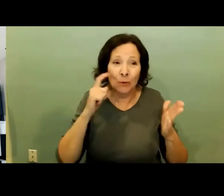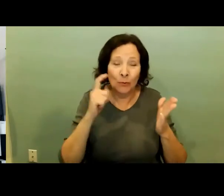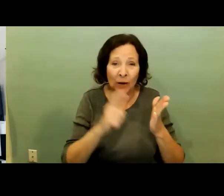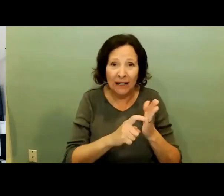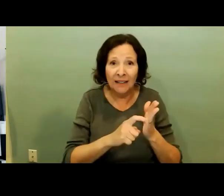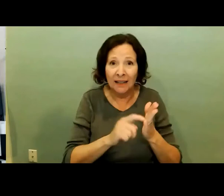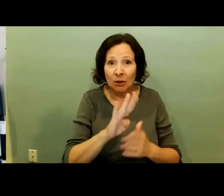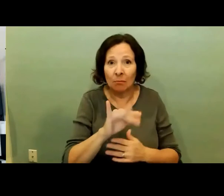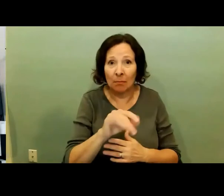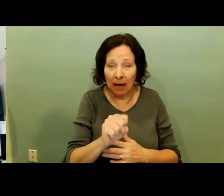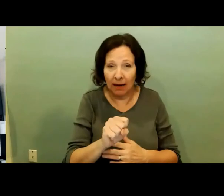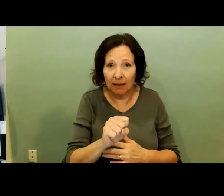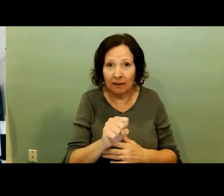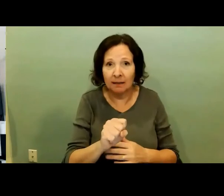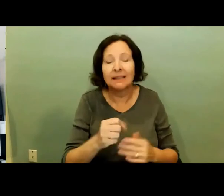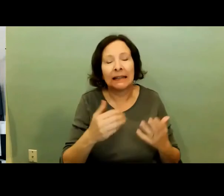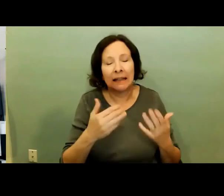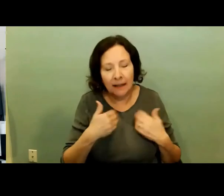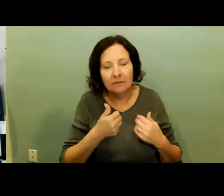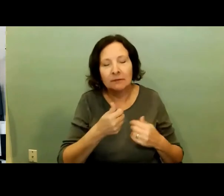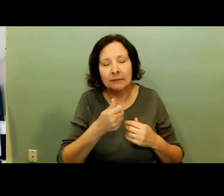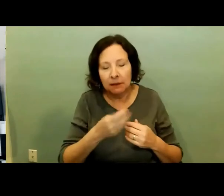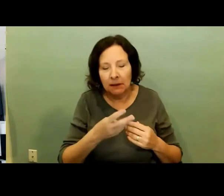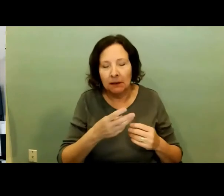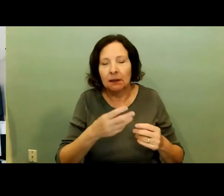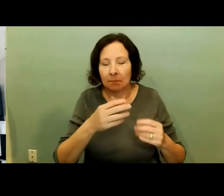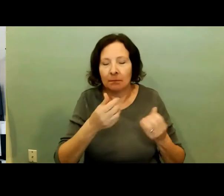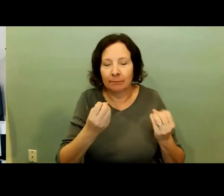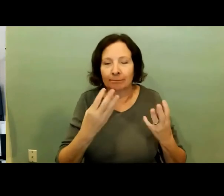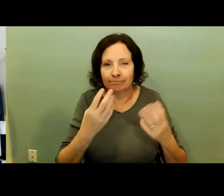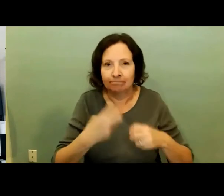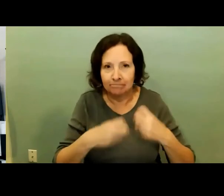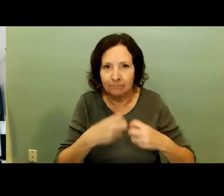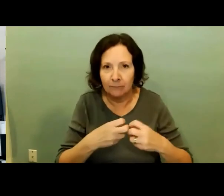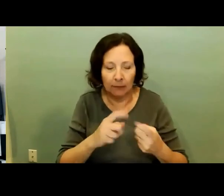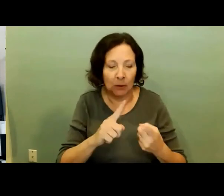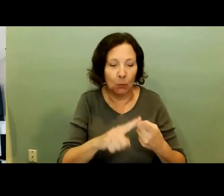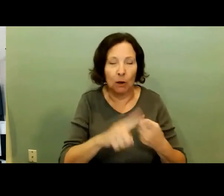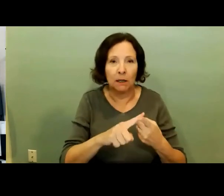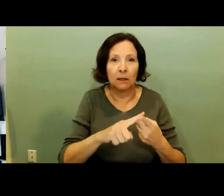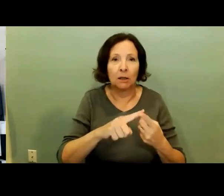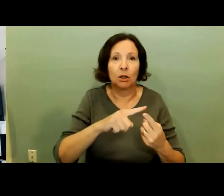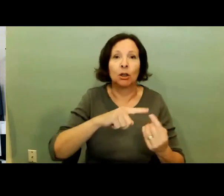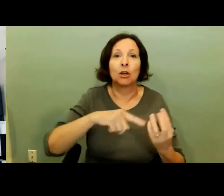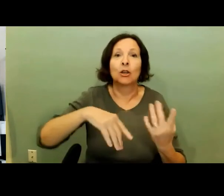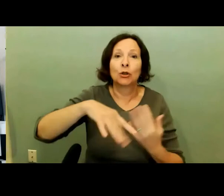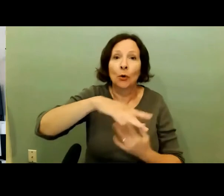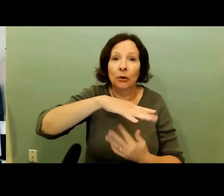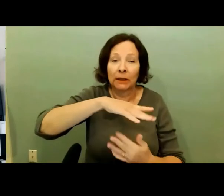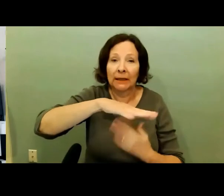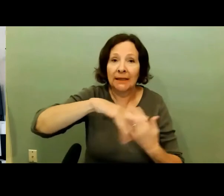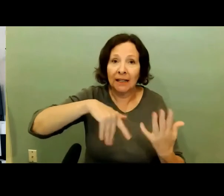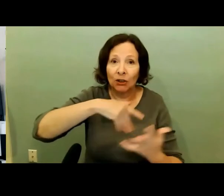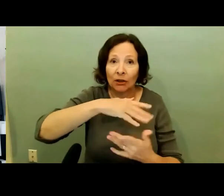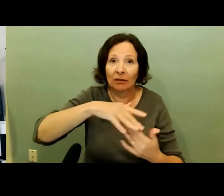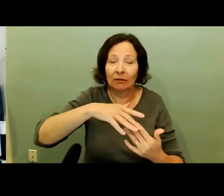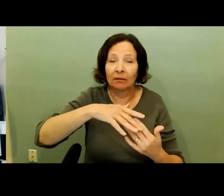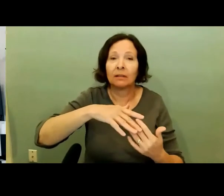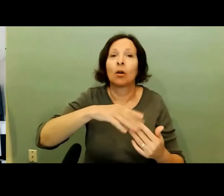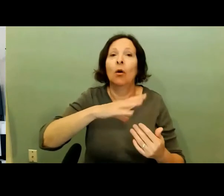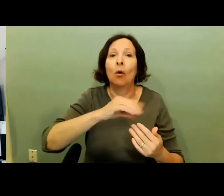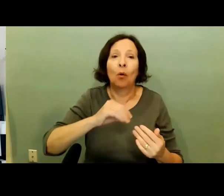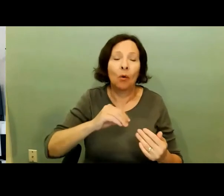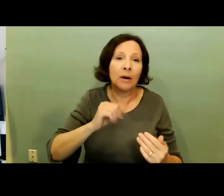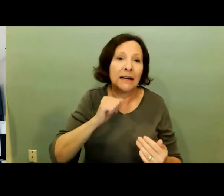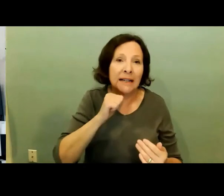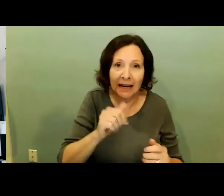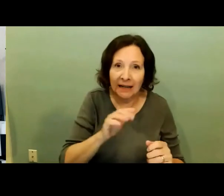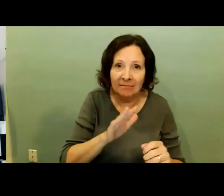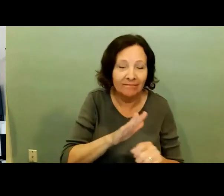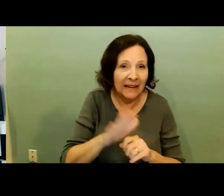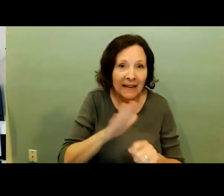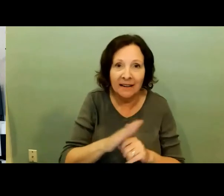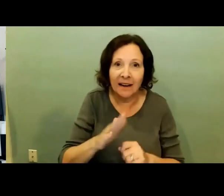1st it appeared that his underlying base on socialization but our brains may be wired for it.